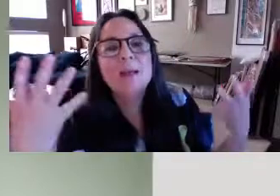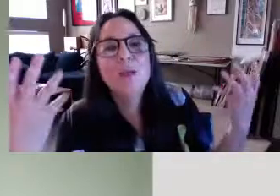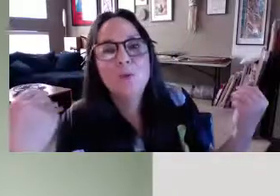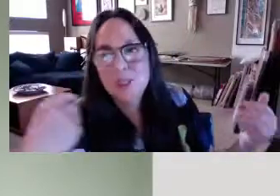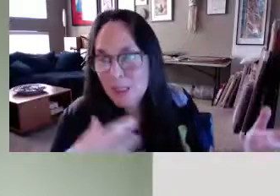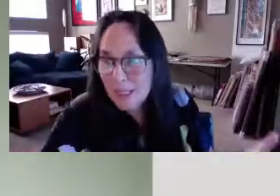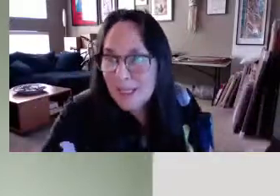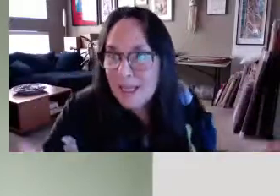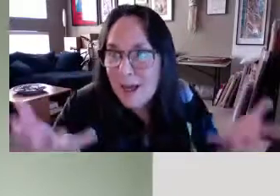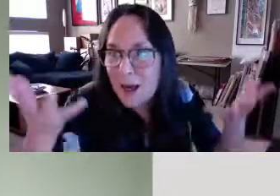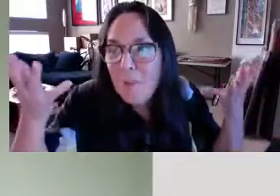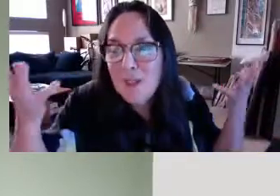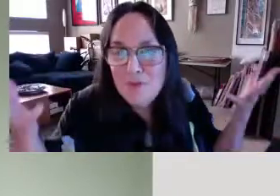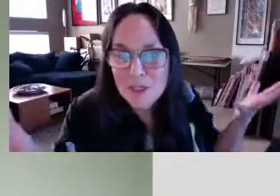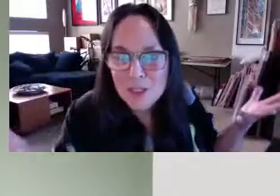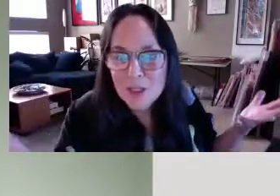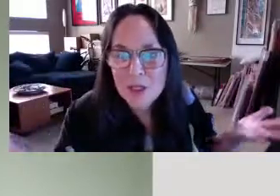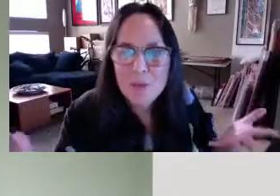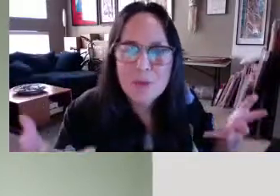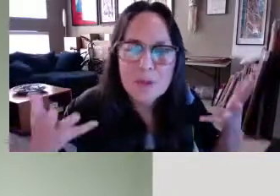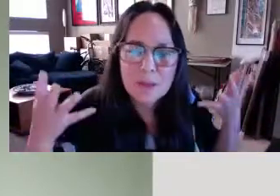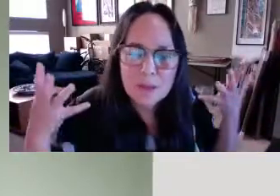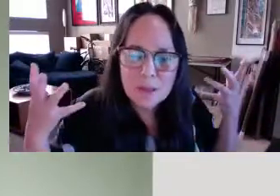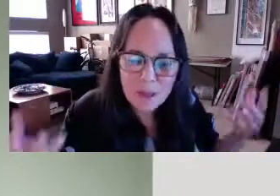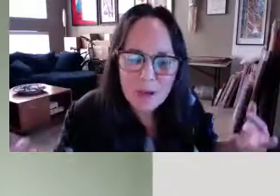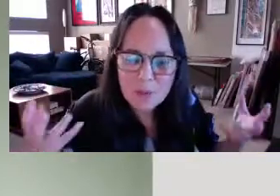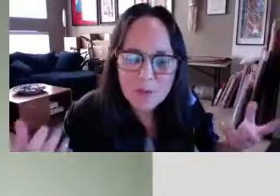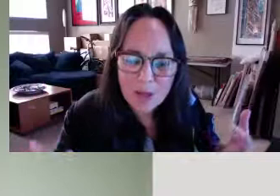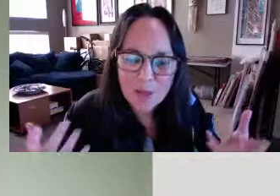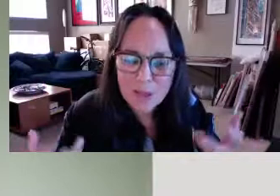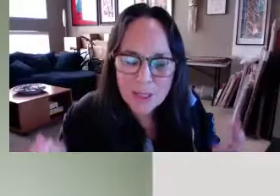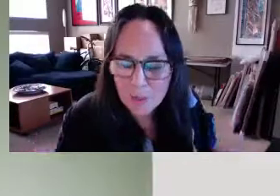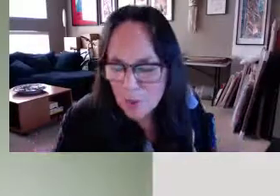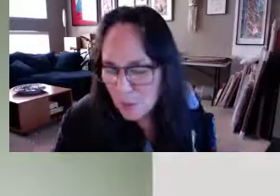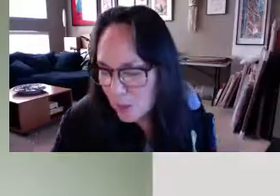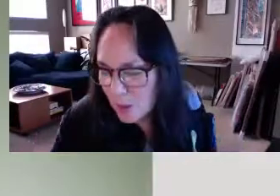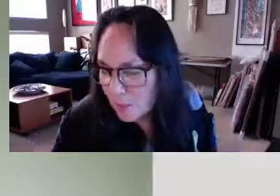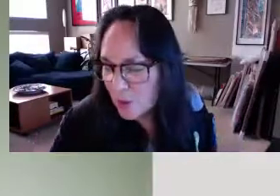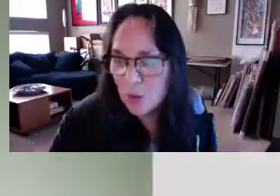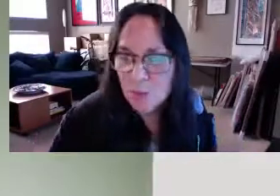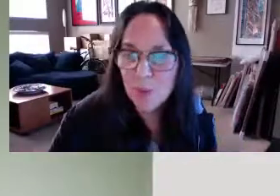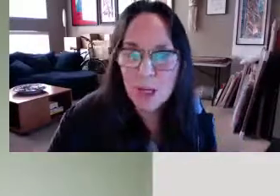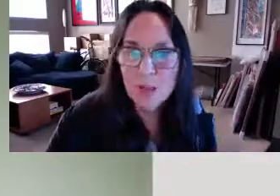you know just uplifted with the types of color that he worked with so he often talked about color